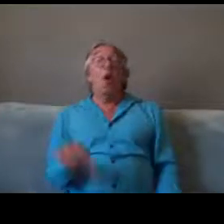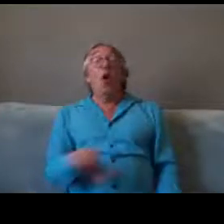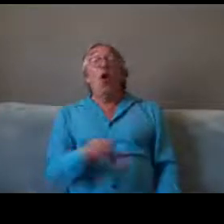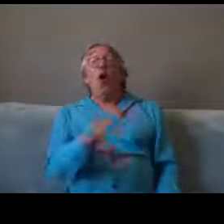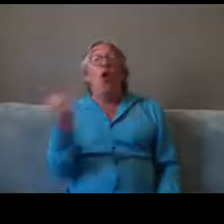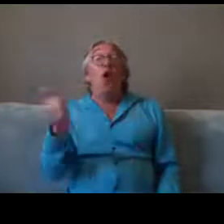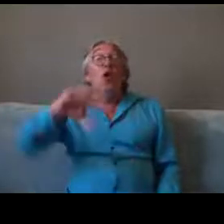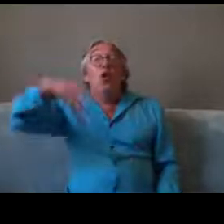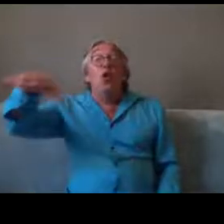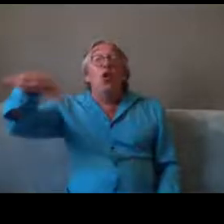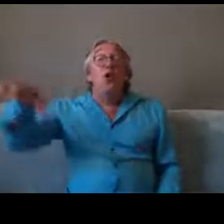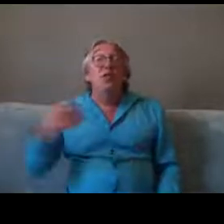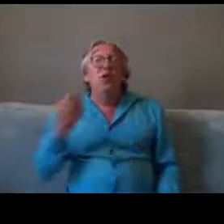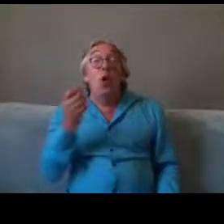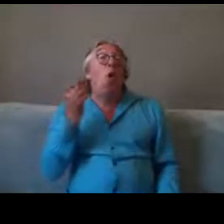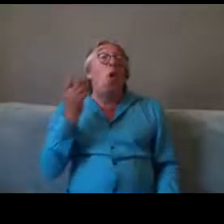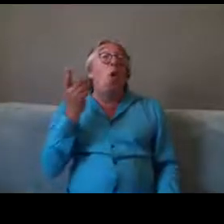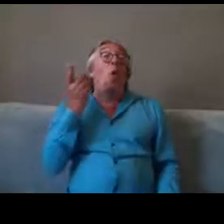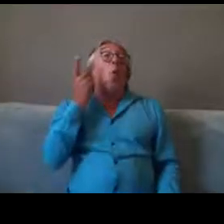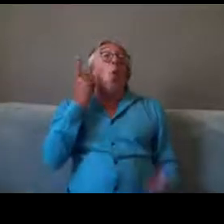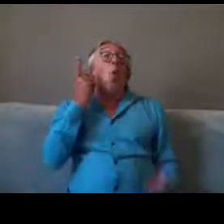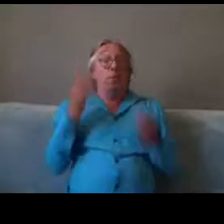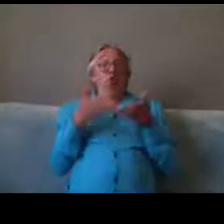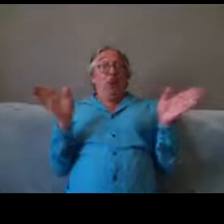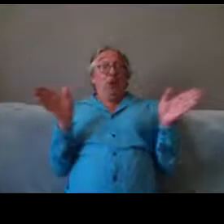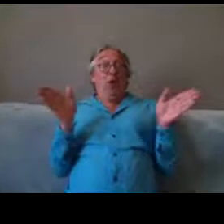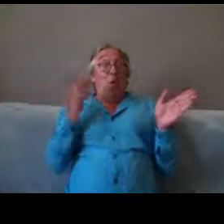on how the work is done in other organisations